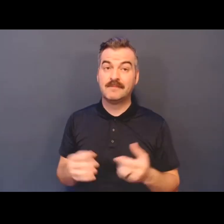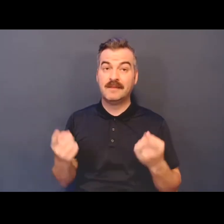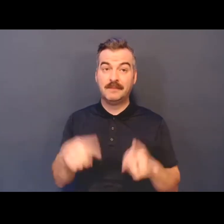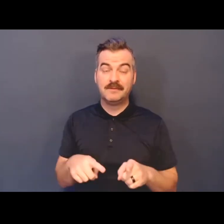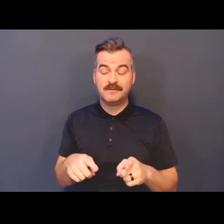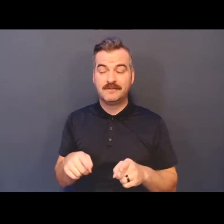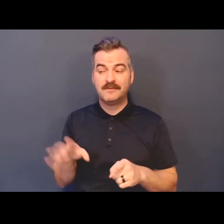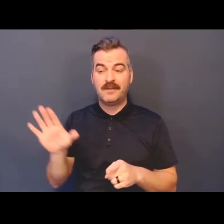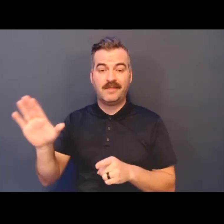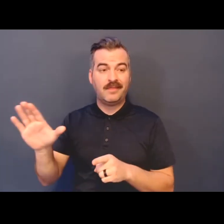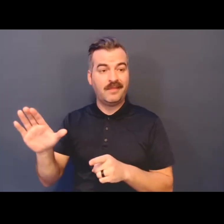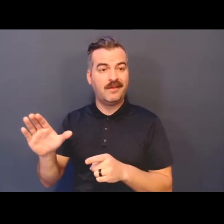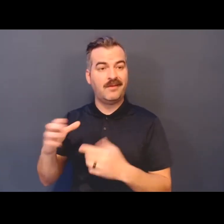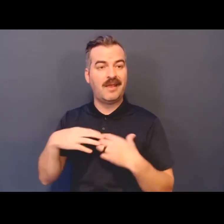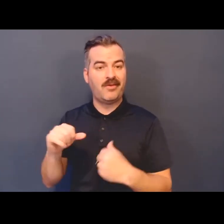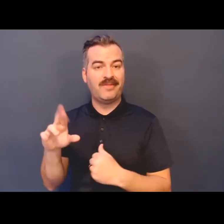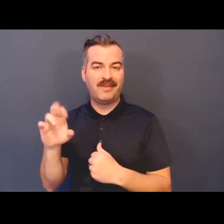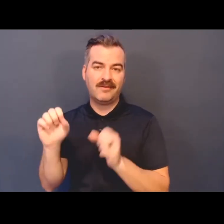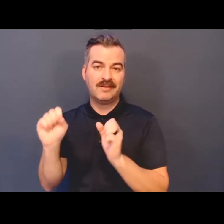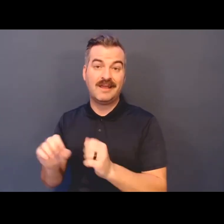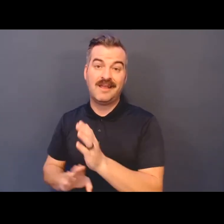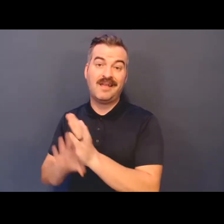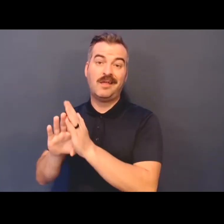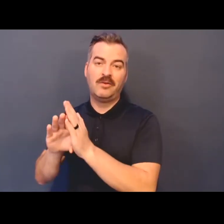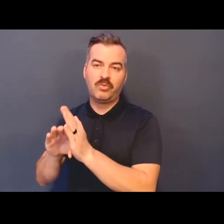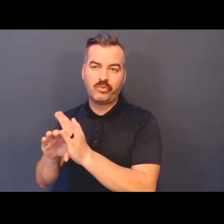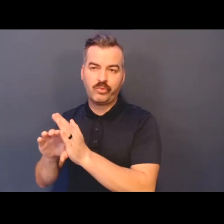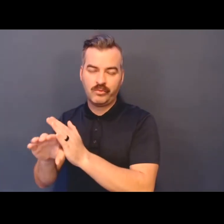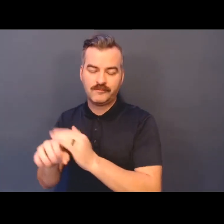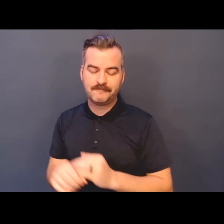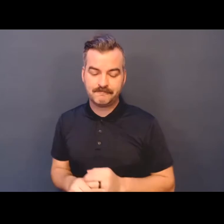can fall short of their potential. 15:12:12 Beyond the looming practical problem